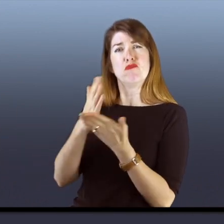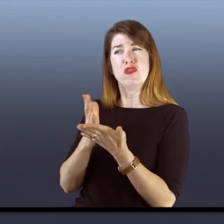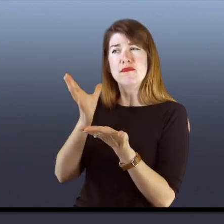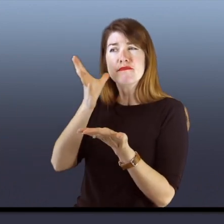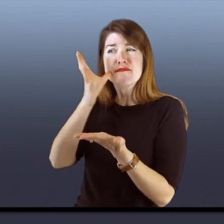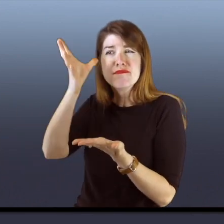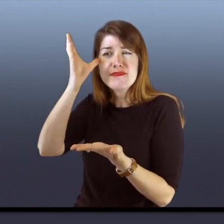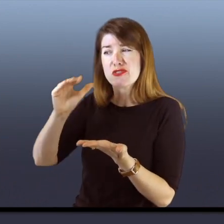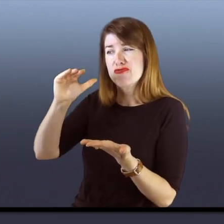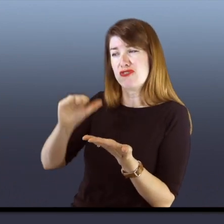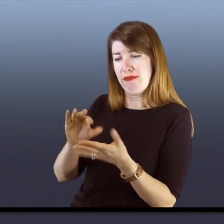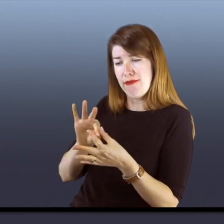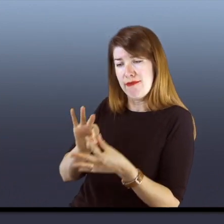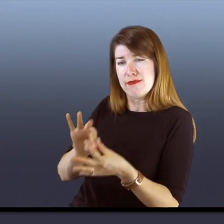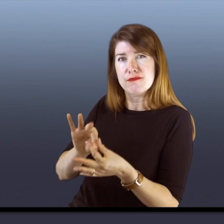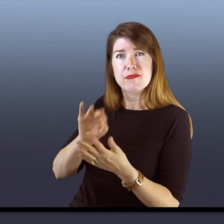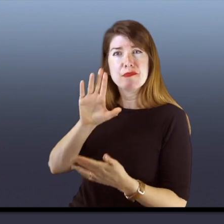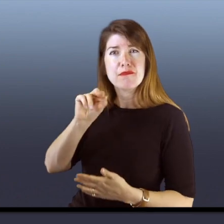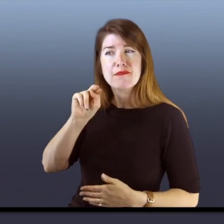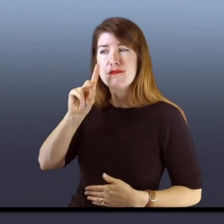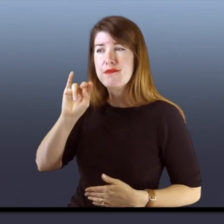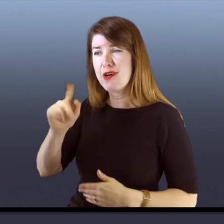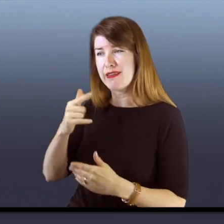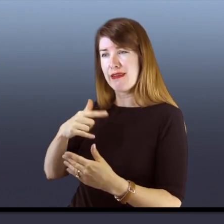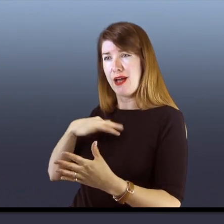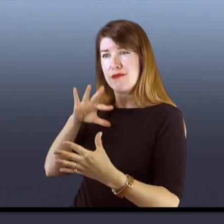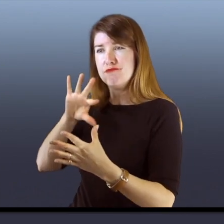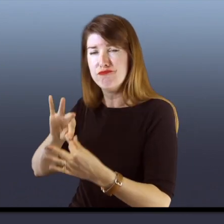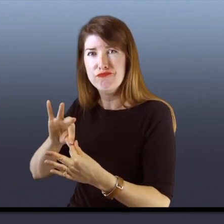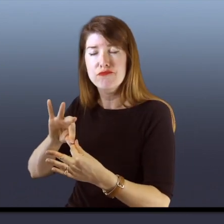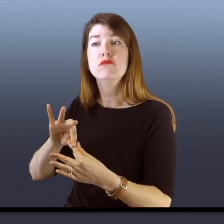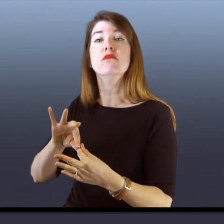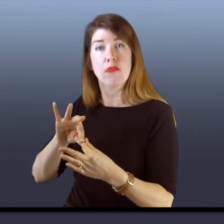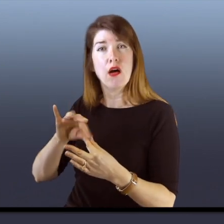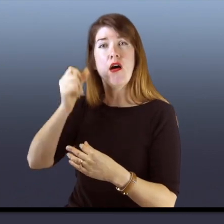Most of the time when parents have their babies, they are holding them, they're nurturing them,